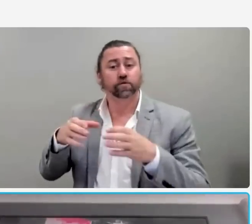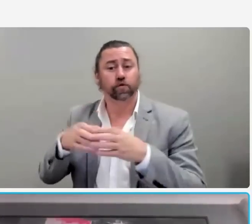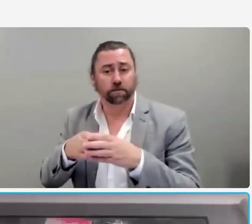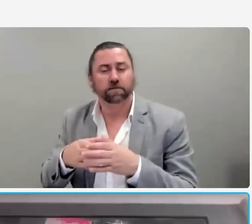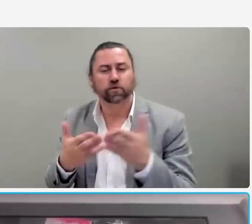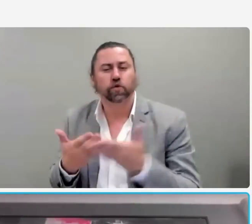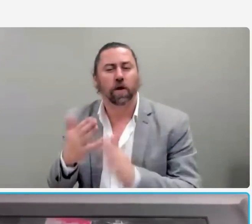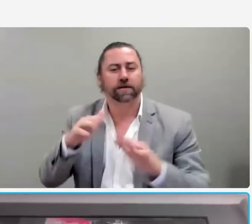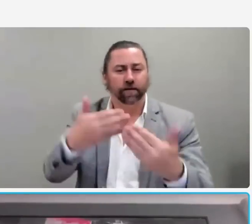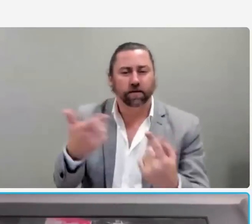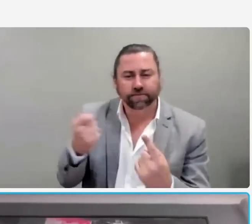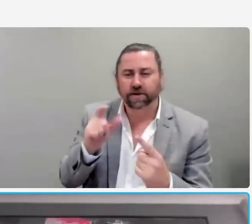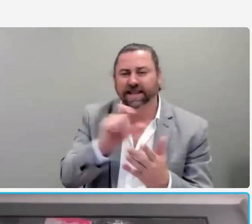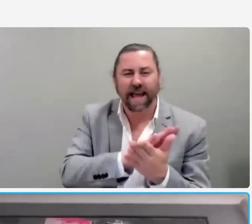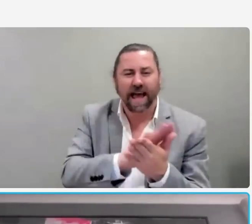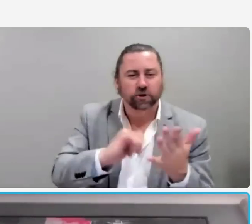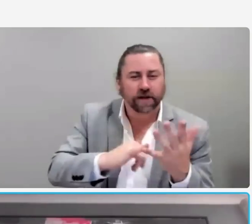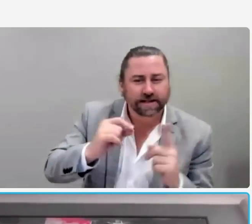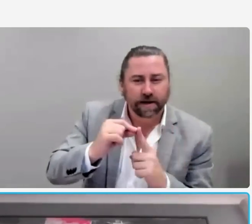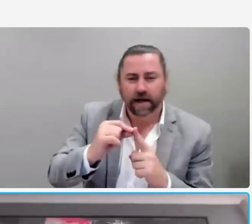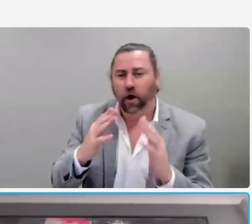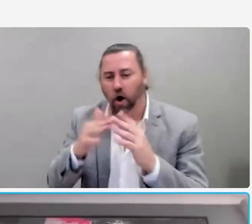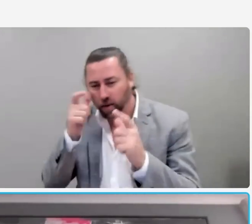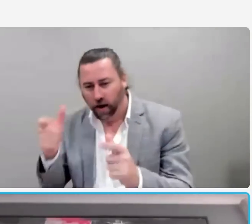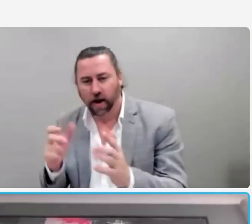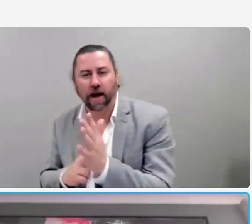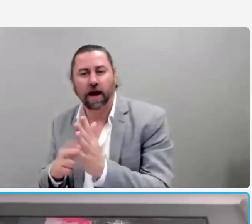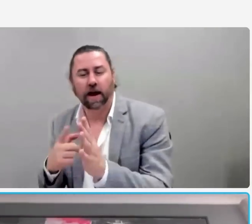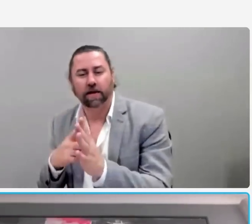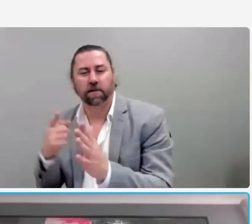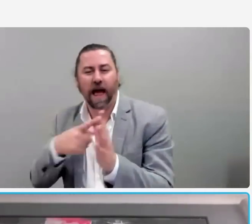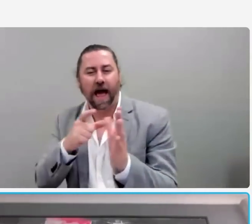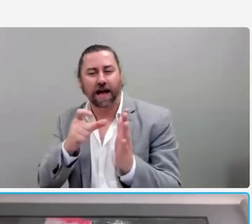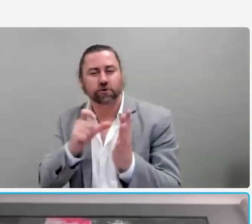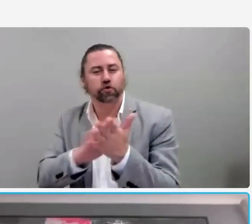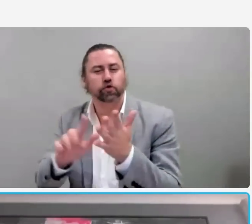including CHSP and home care as well as NACCHO and remote and regional service providers,